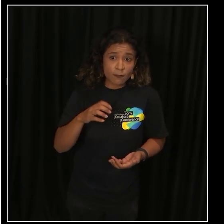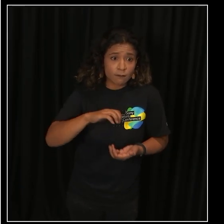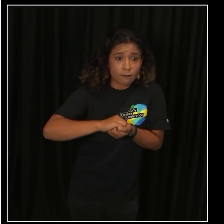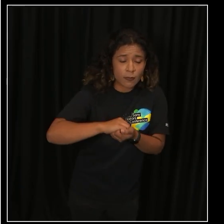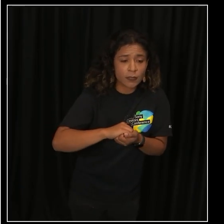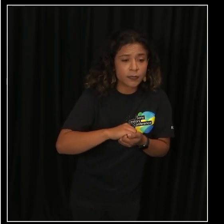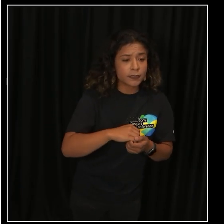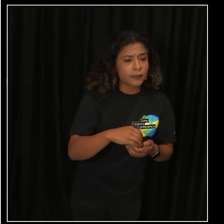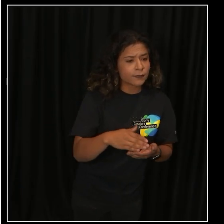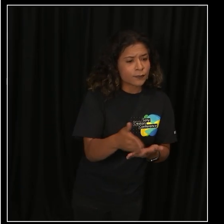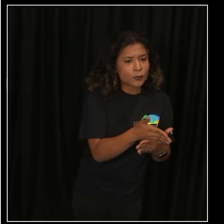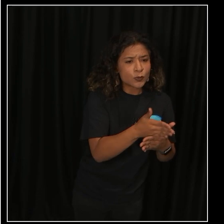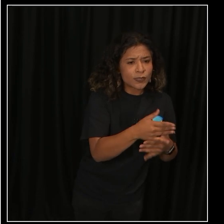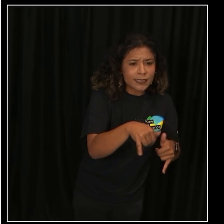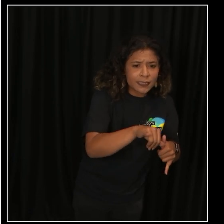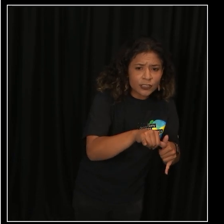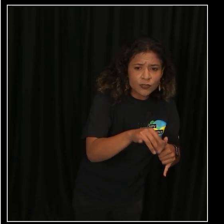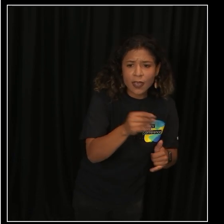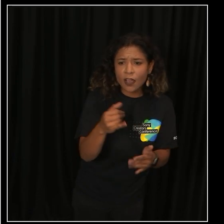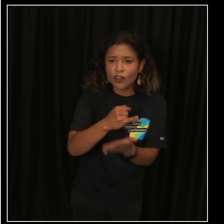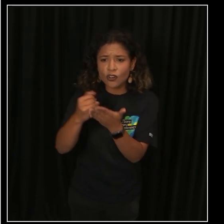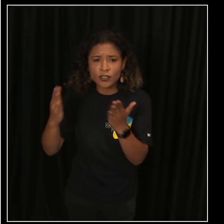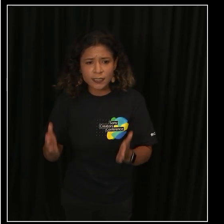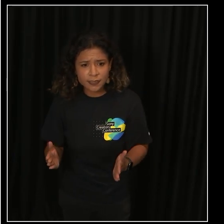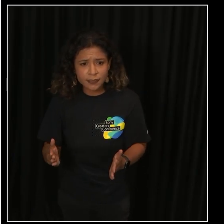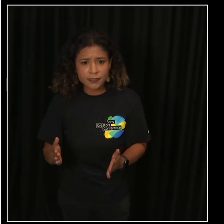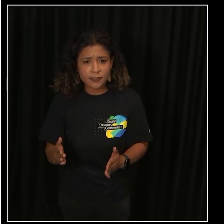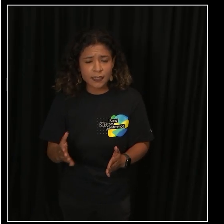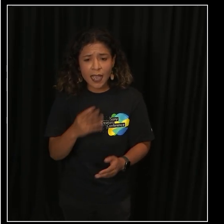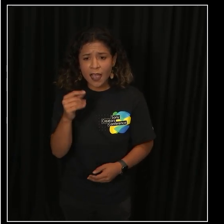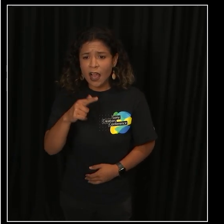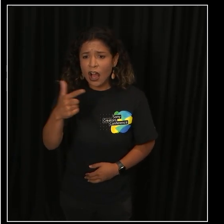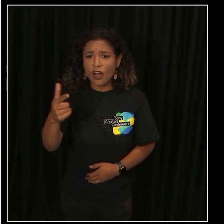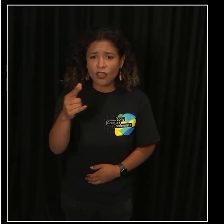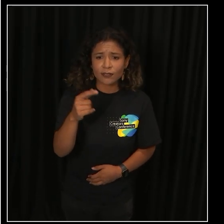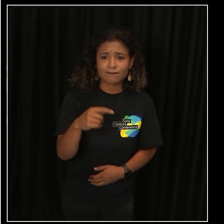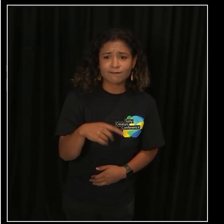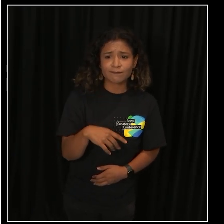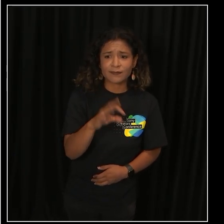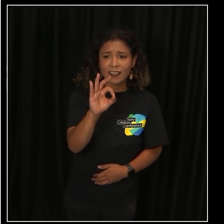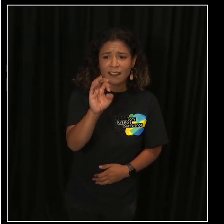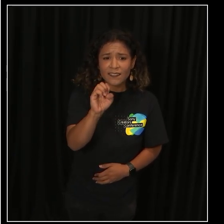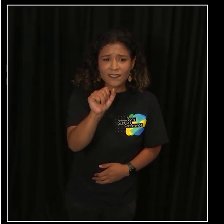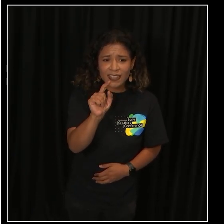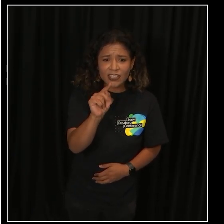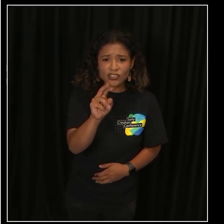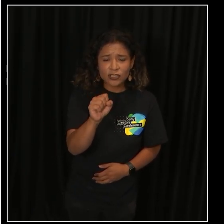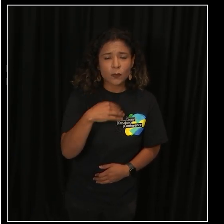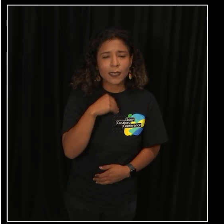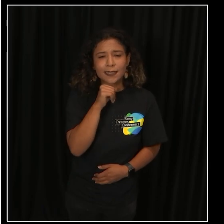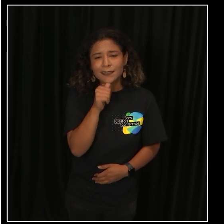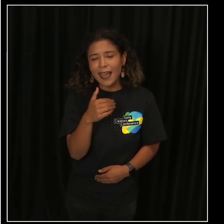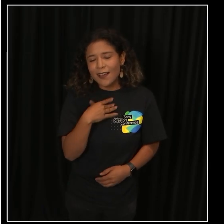There are also several other rendering features in Gran Turismo 7 that we did not have a time to introduce today.